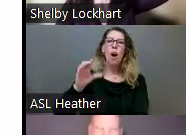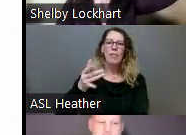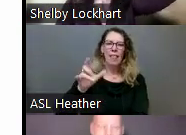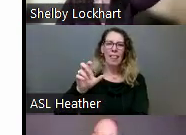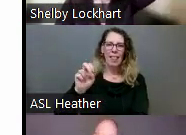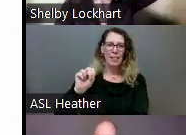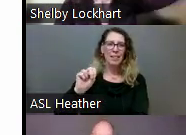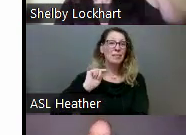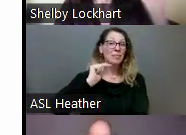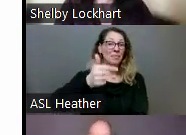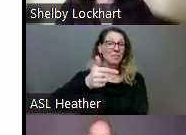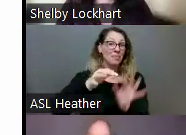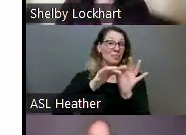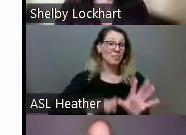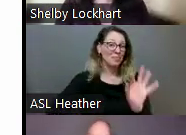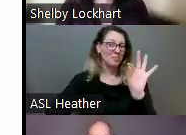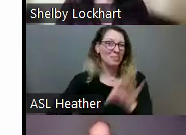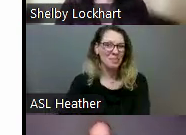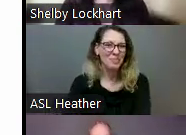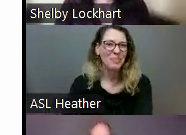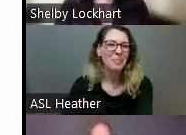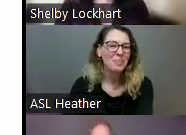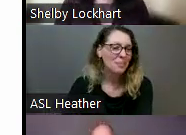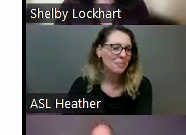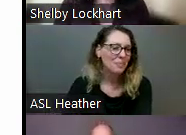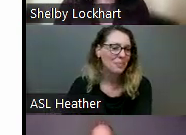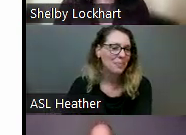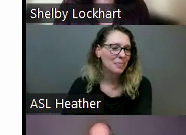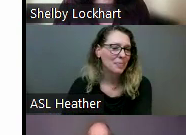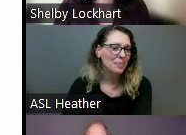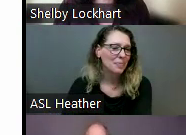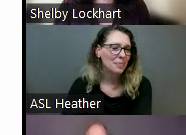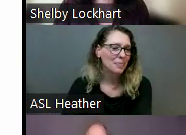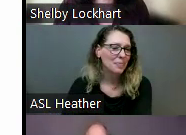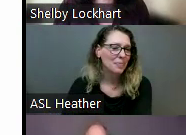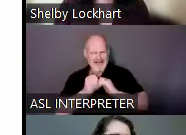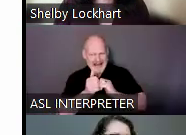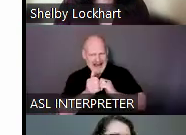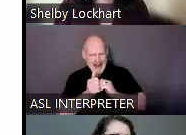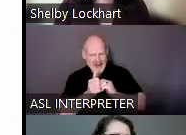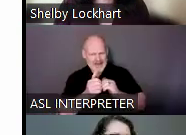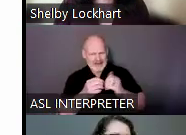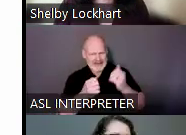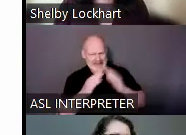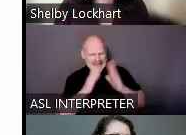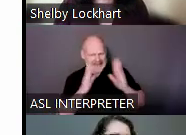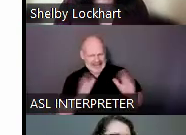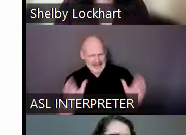we have someone who asked how does a system nurture a need for a collective responsibility